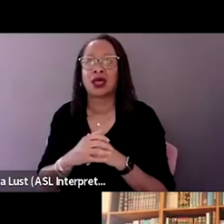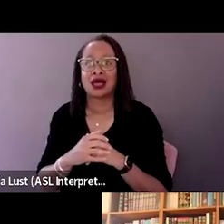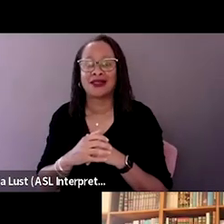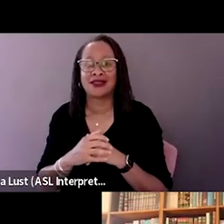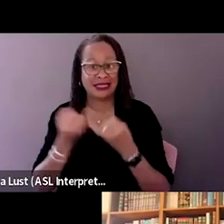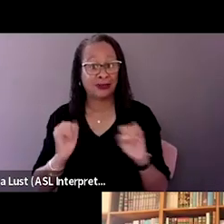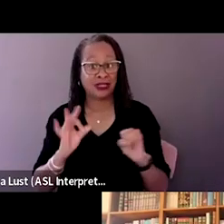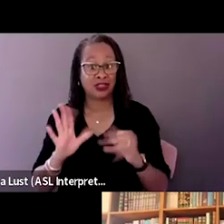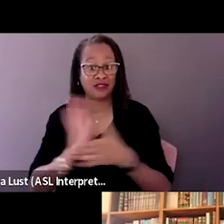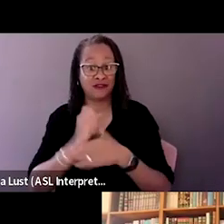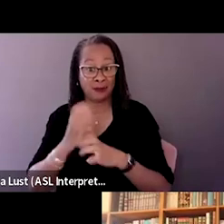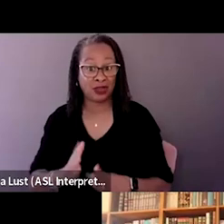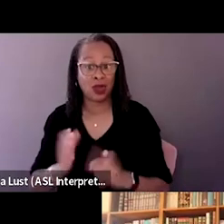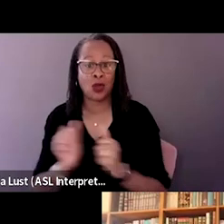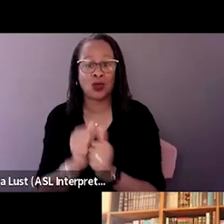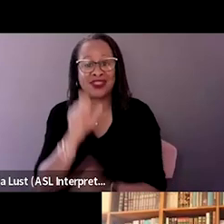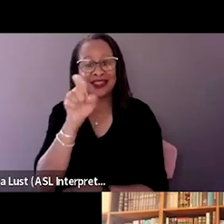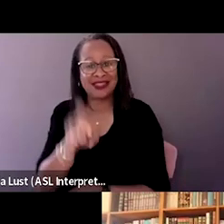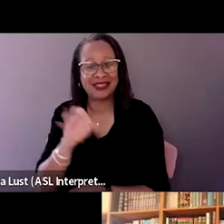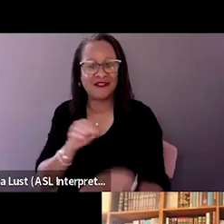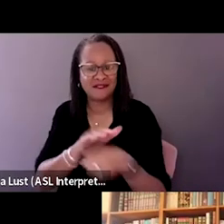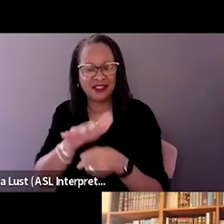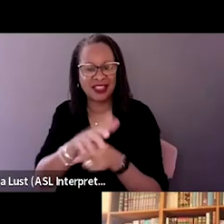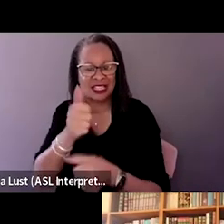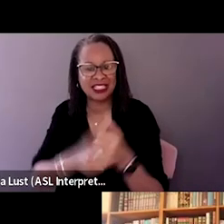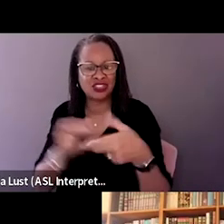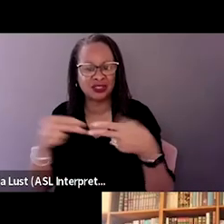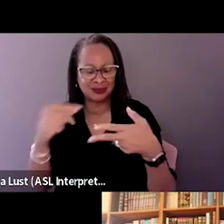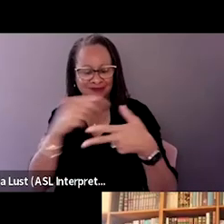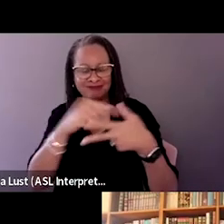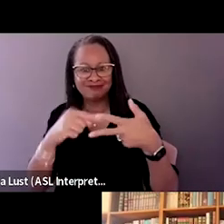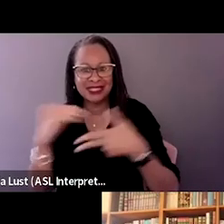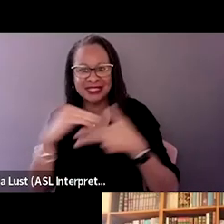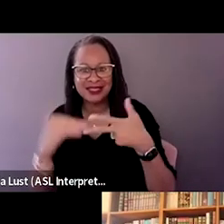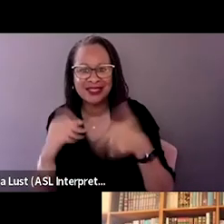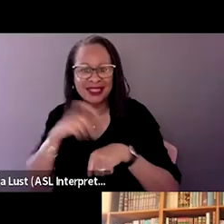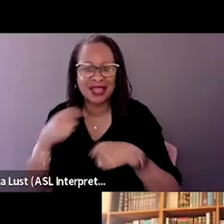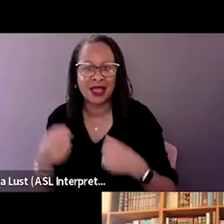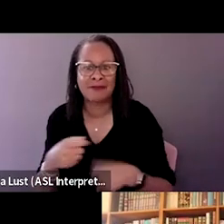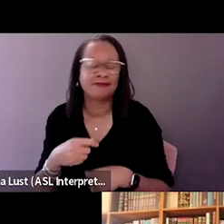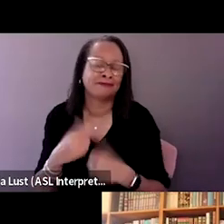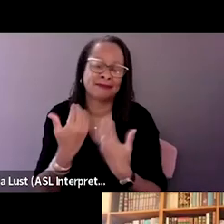with the needs of filling these slots. And what you are broadcasting on a day to day